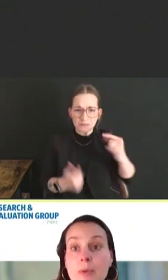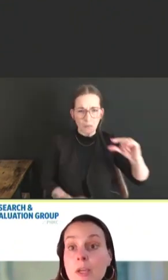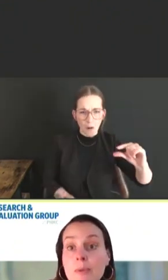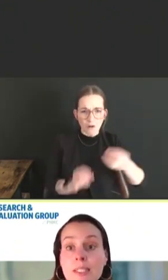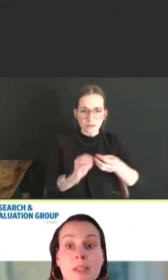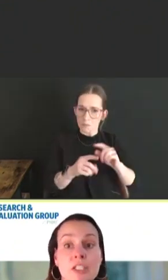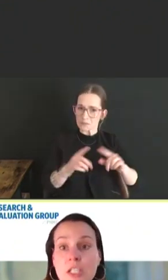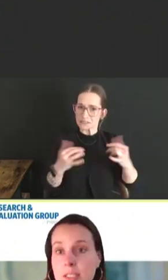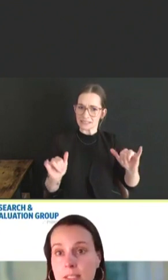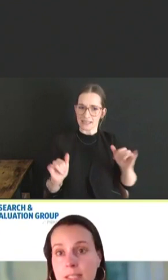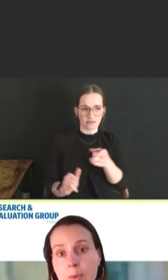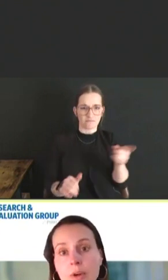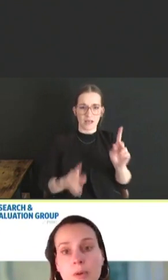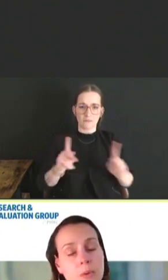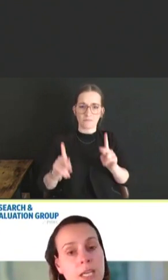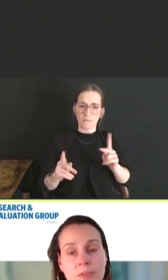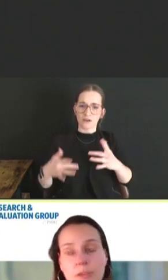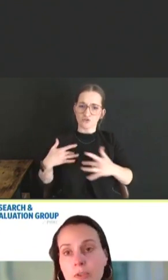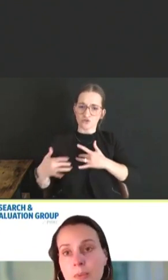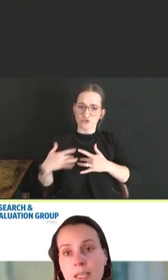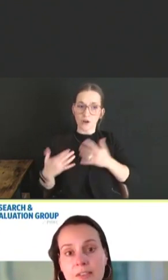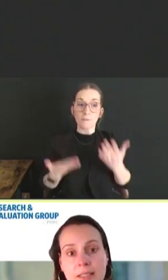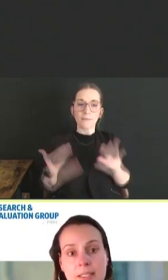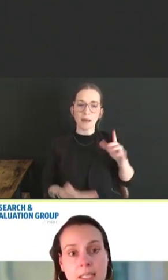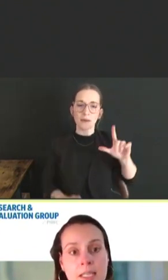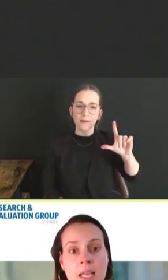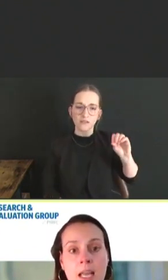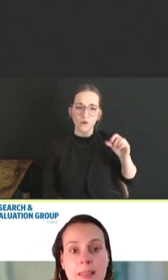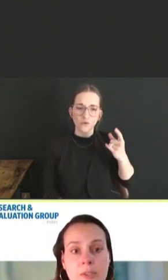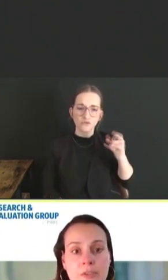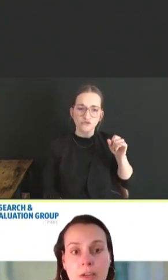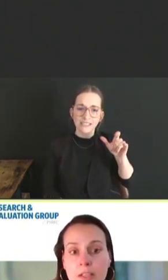there was some logistics that were keeping folx from getting vaccines. That was a very